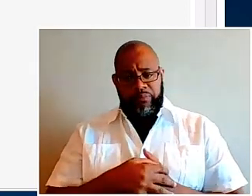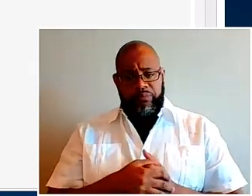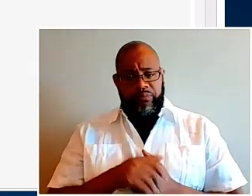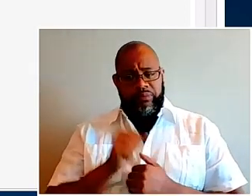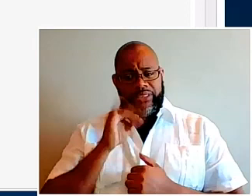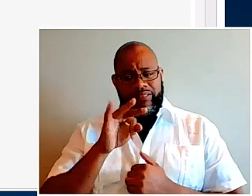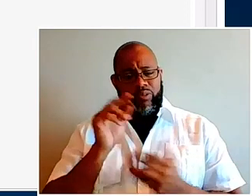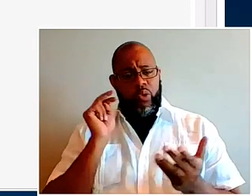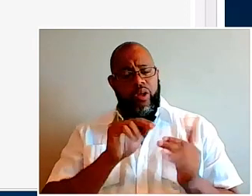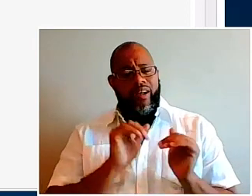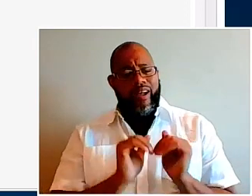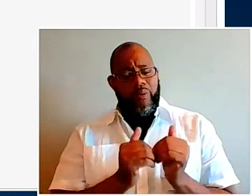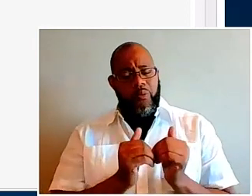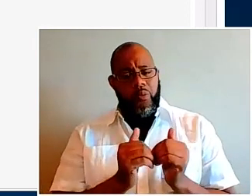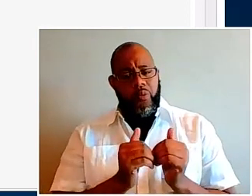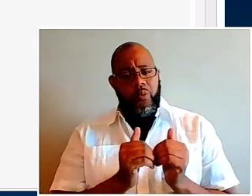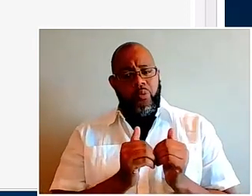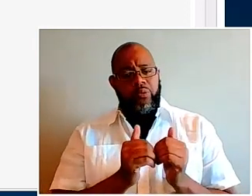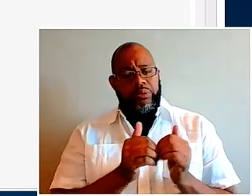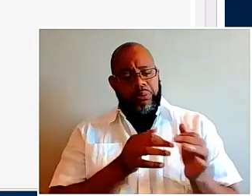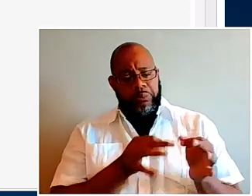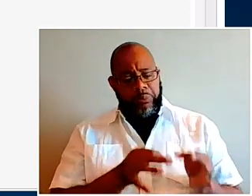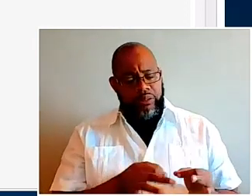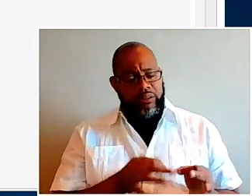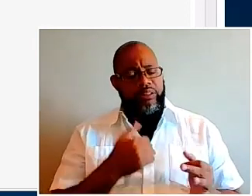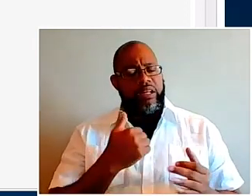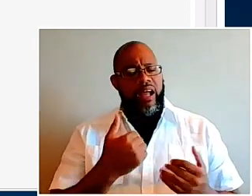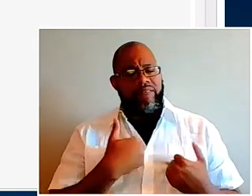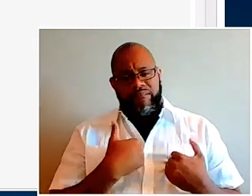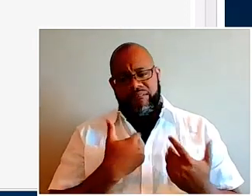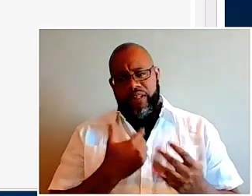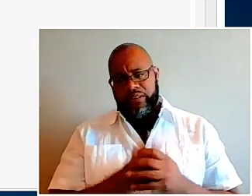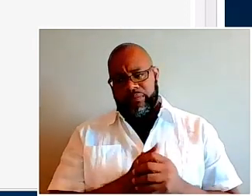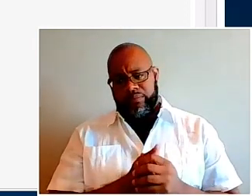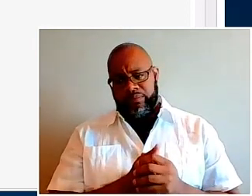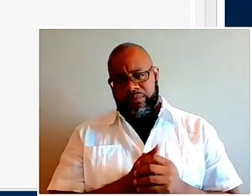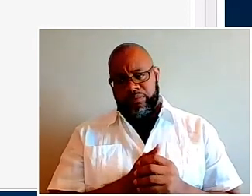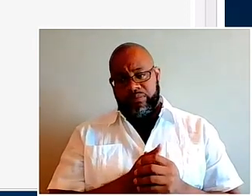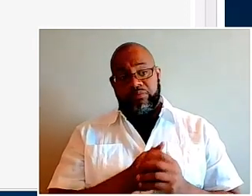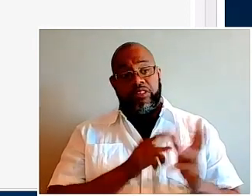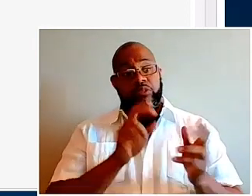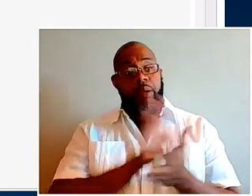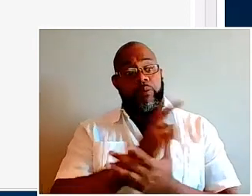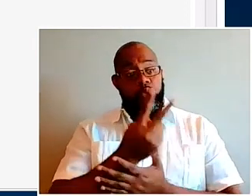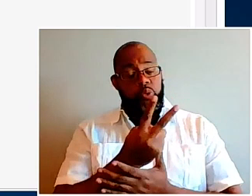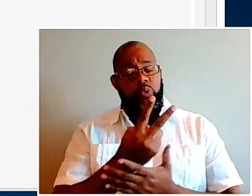at the way it's broken up. Of course there are- with issue paper two, it's a little bit different than the other